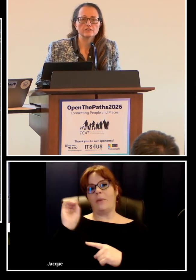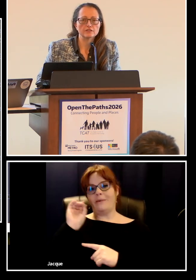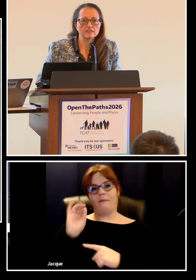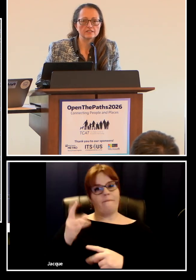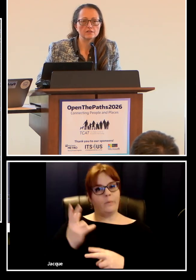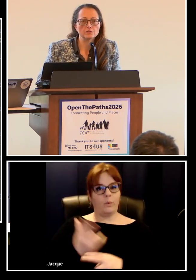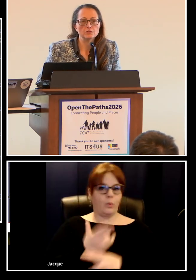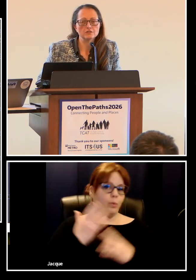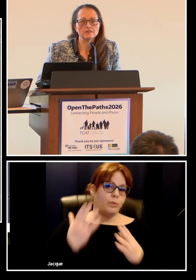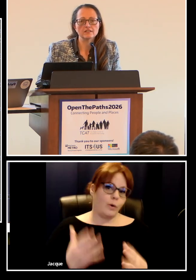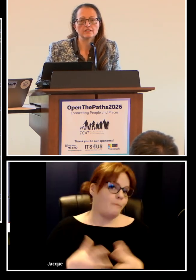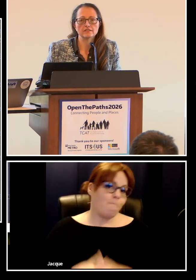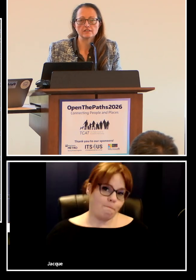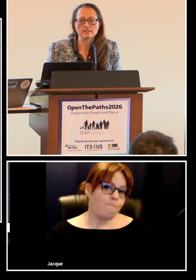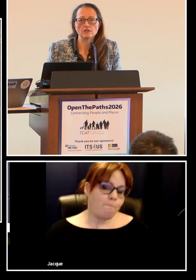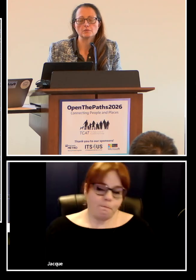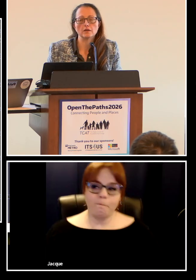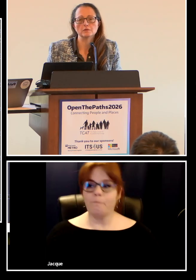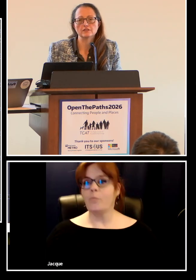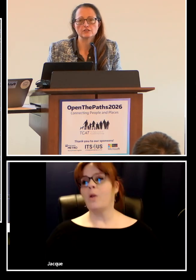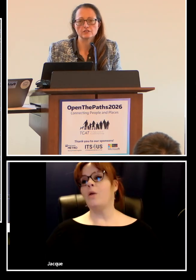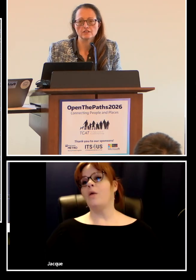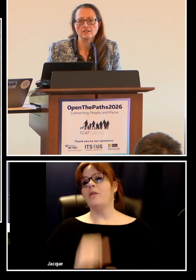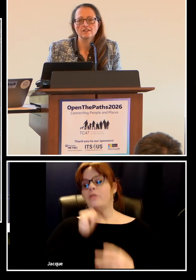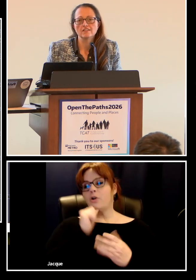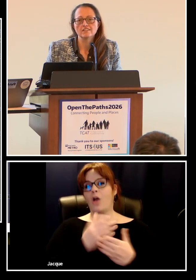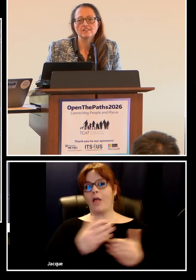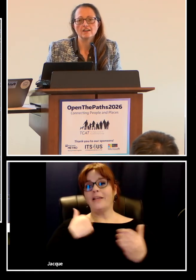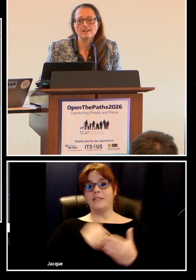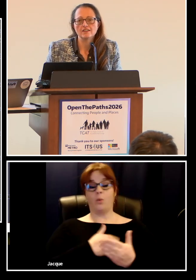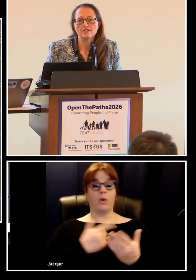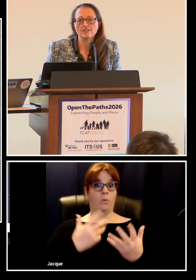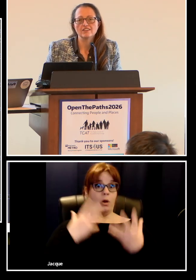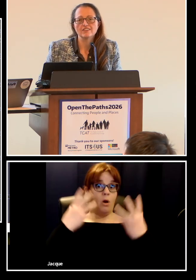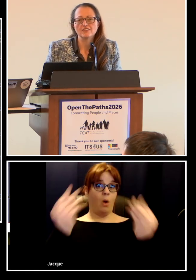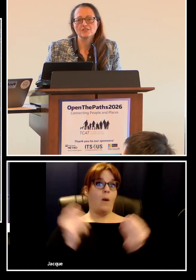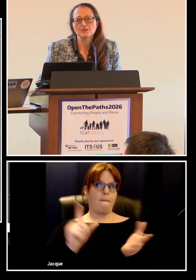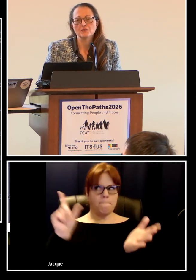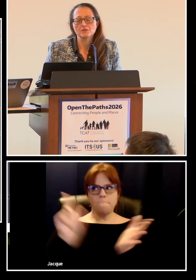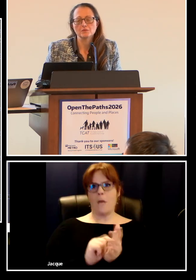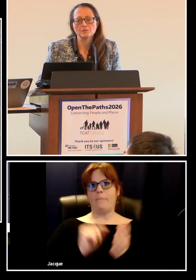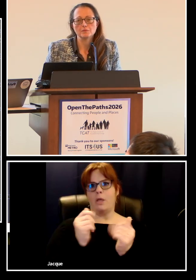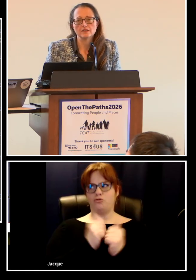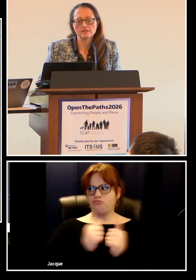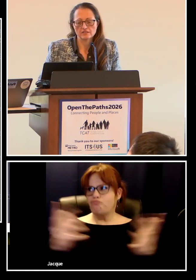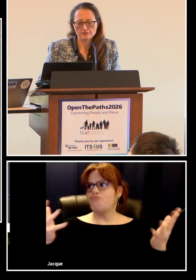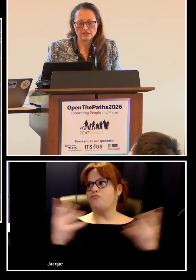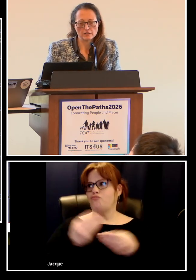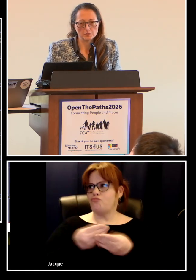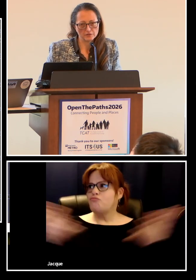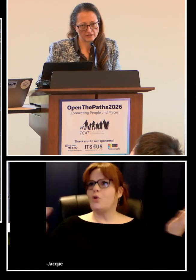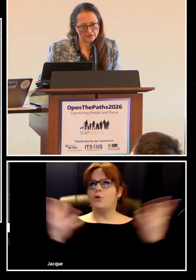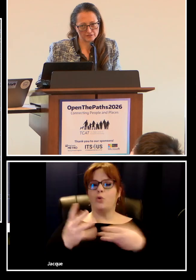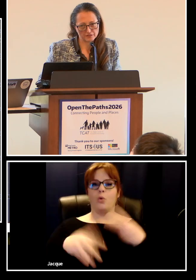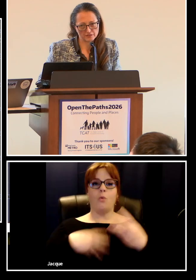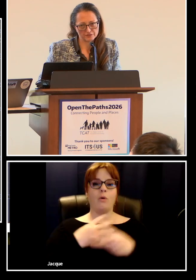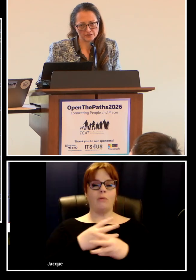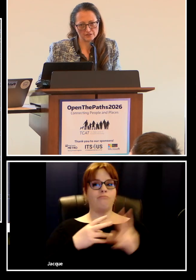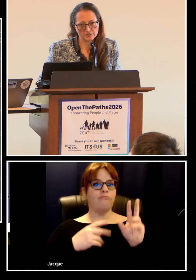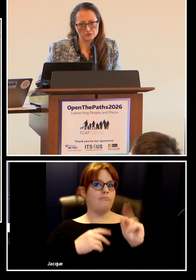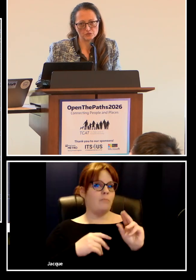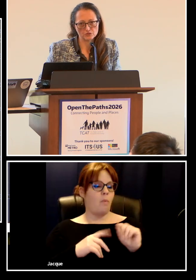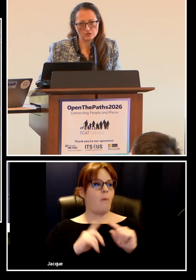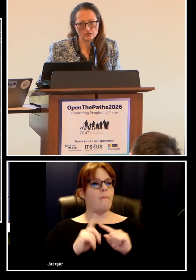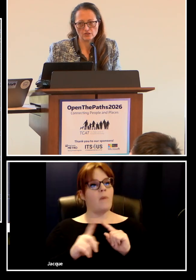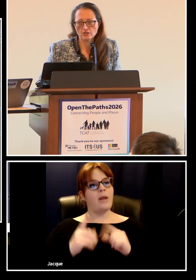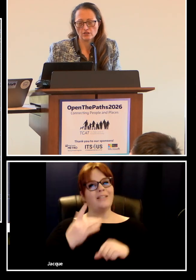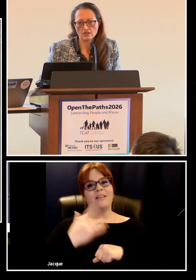these are things that we wouldn't necessarily go publish, but it's available there for for use.